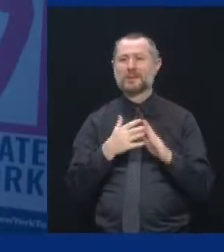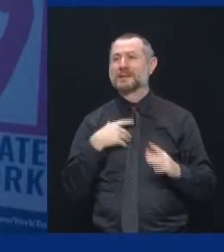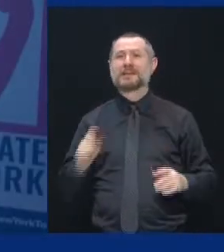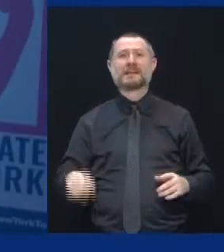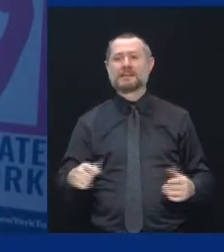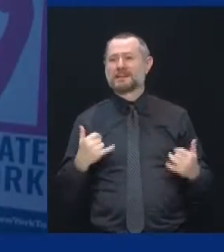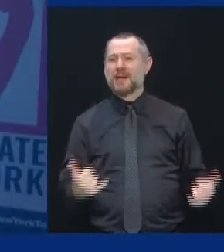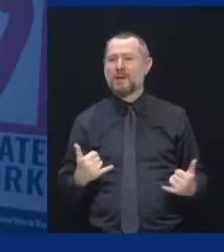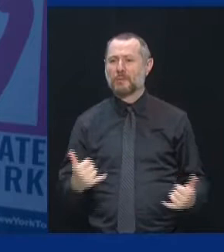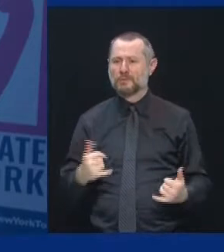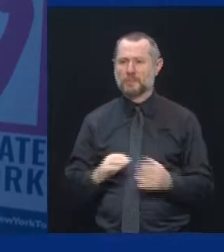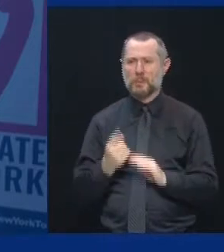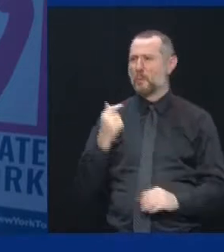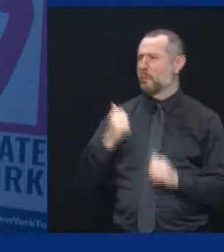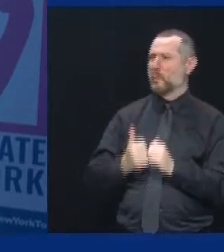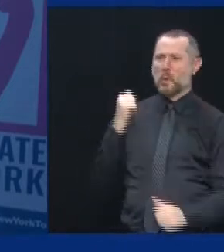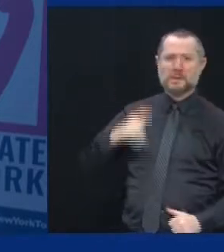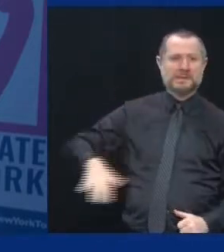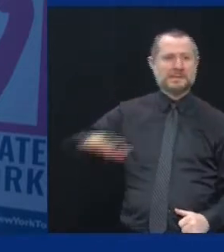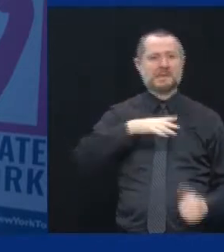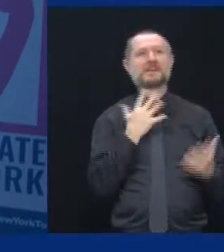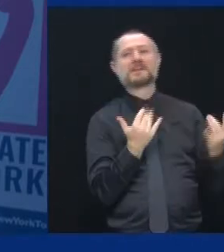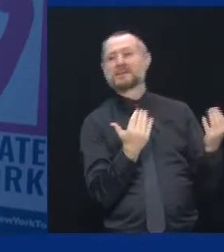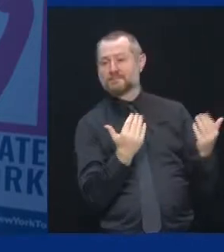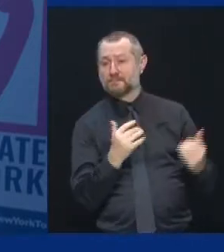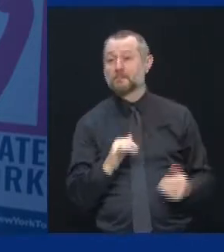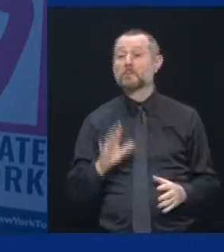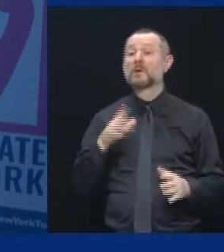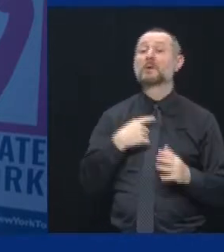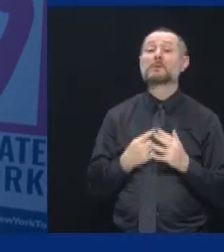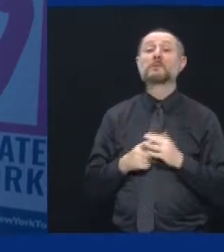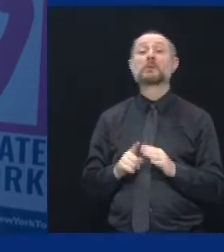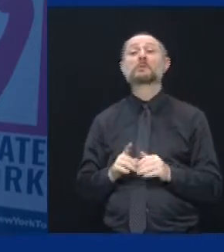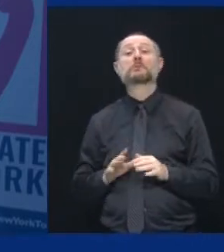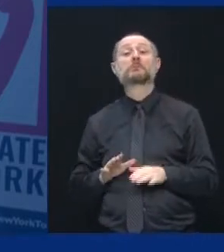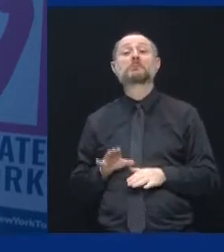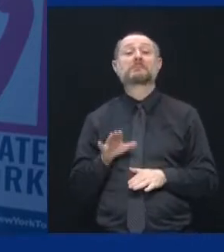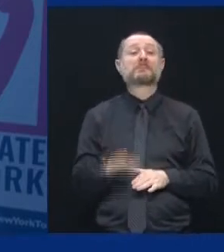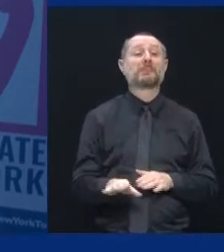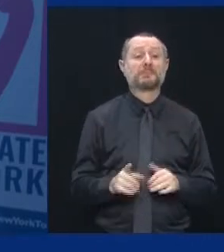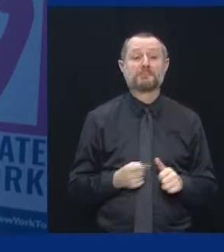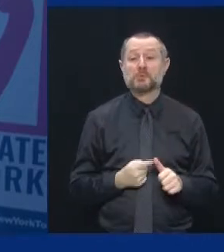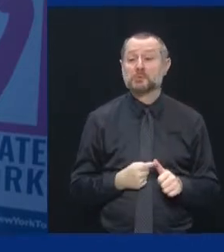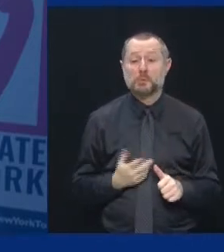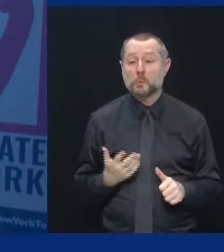THEY'RE GOING TO GET, ADDRESS A VACCINE TO THE PEOPLE WHO NEED